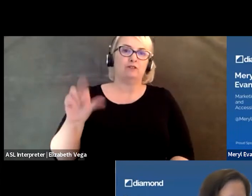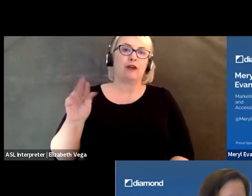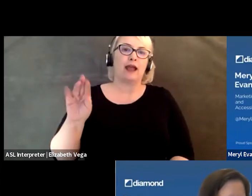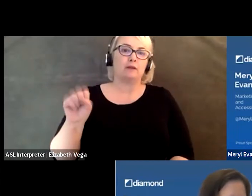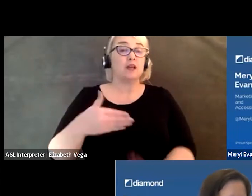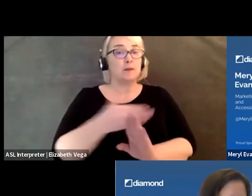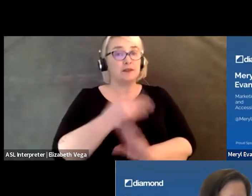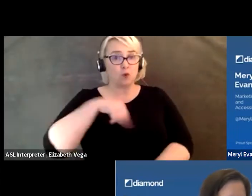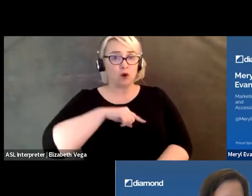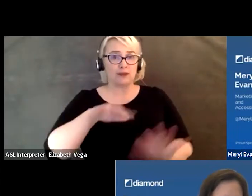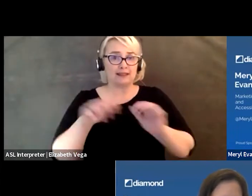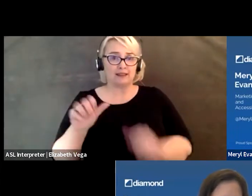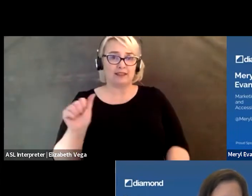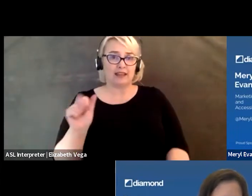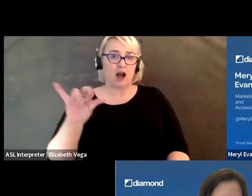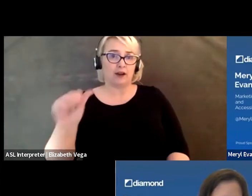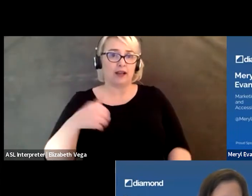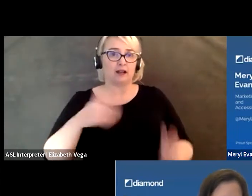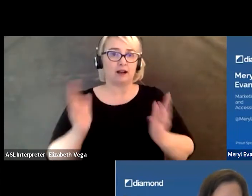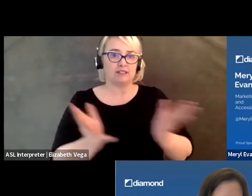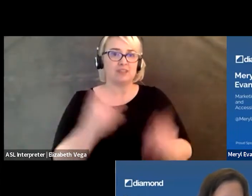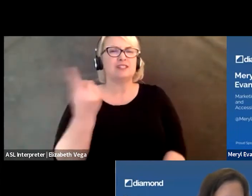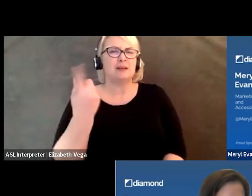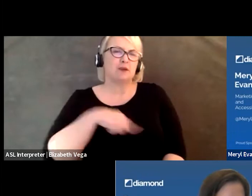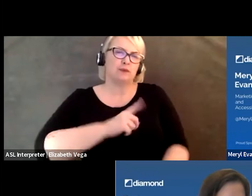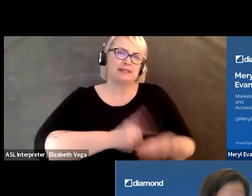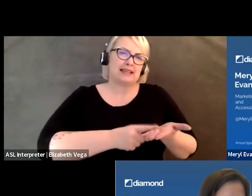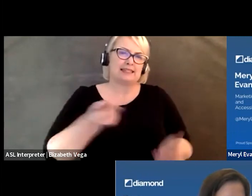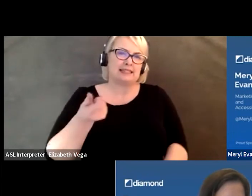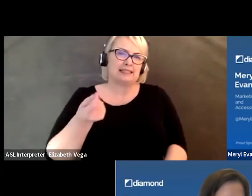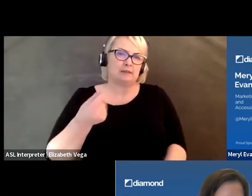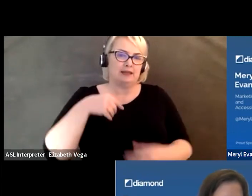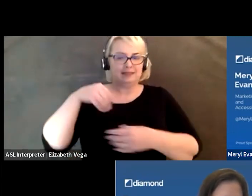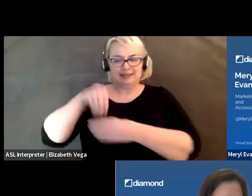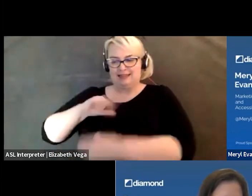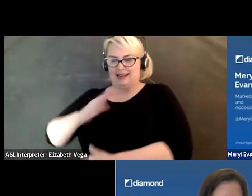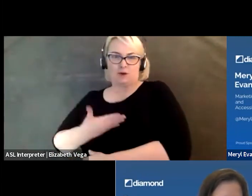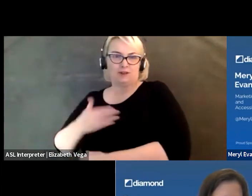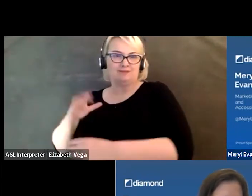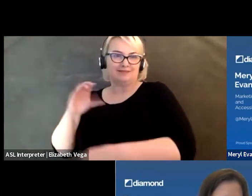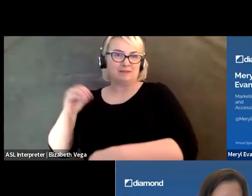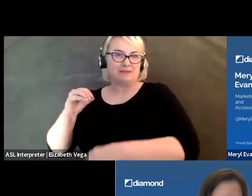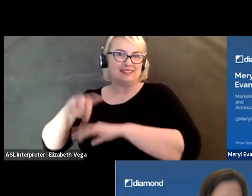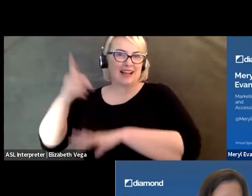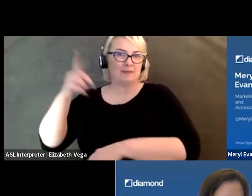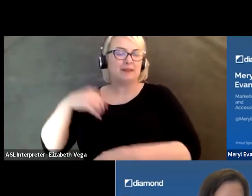a bit too, was I'm wondering if a lot of the cause of the problem is also